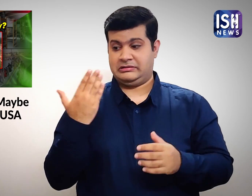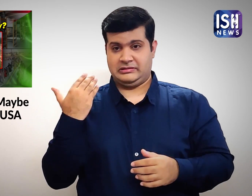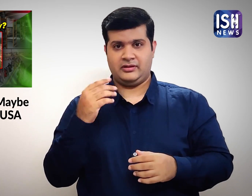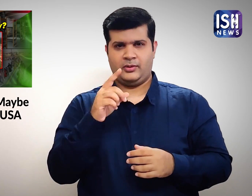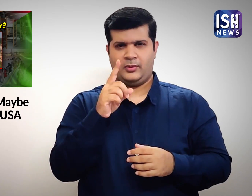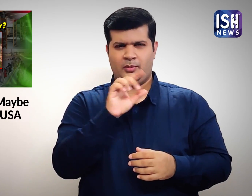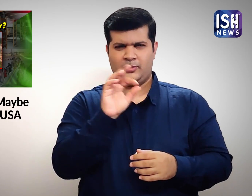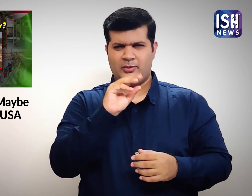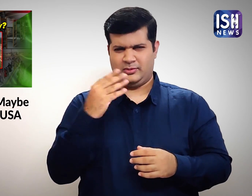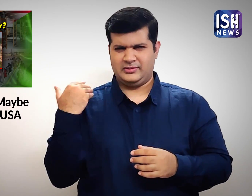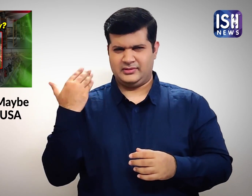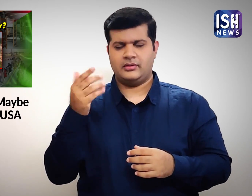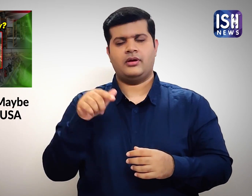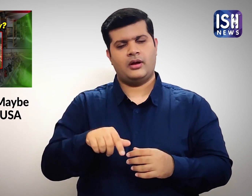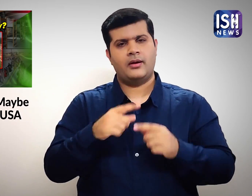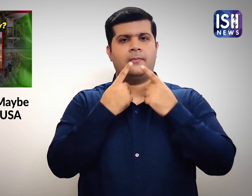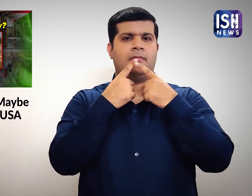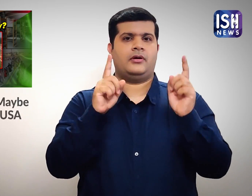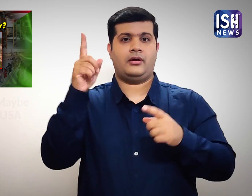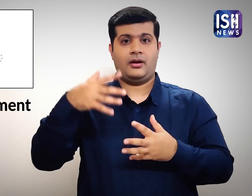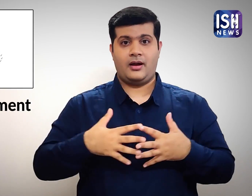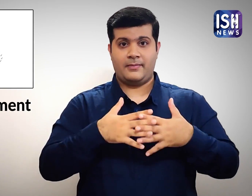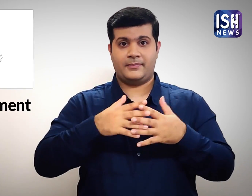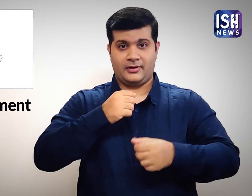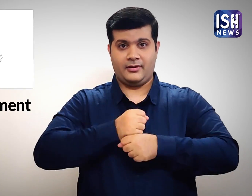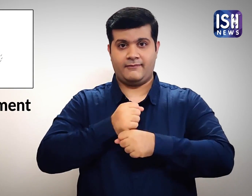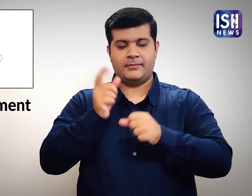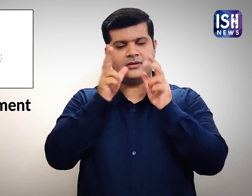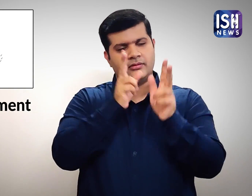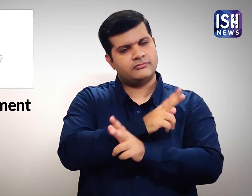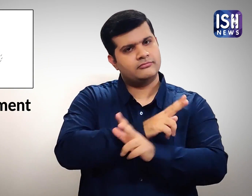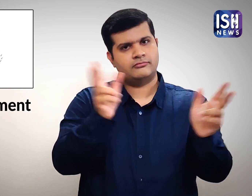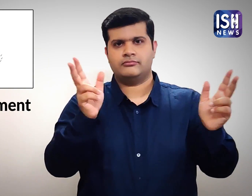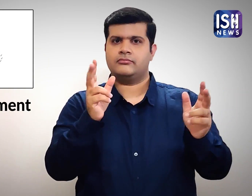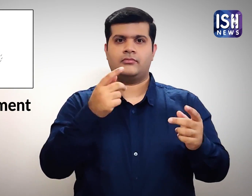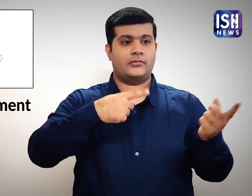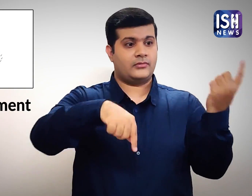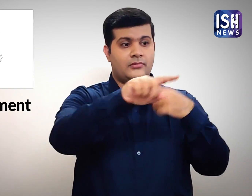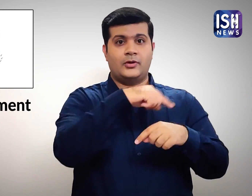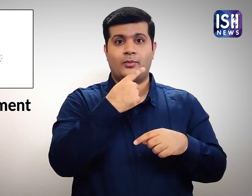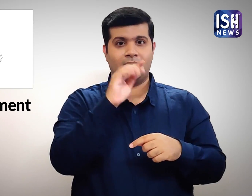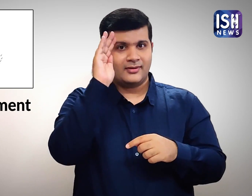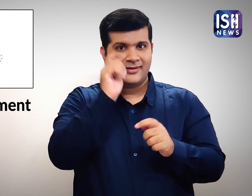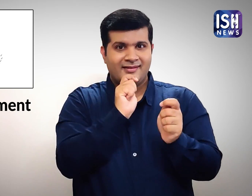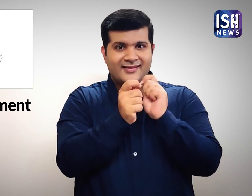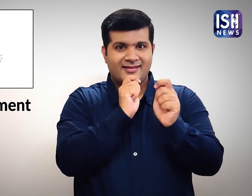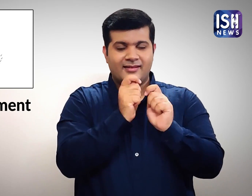Finally a few weeks ago the US government finally allowed media